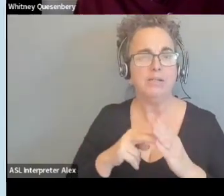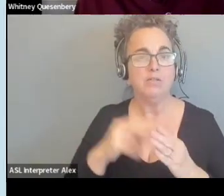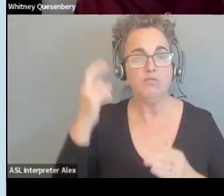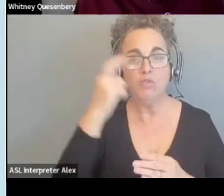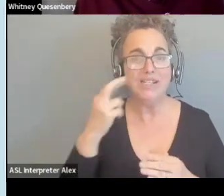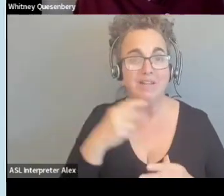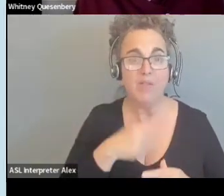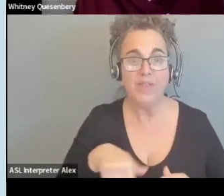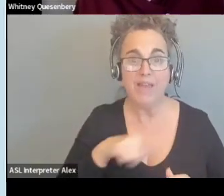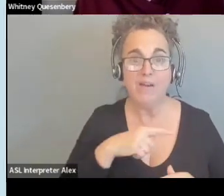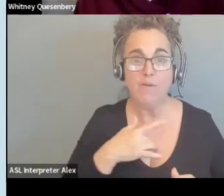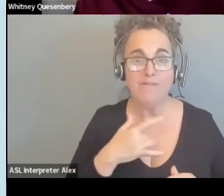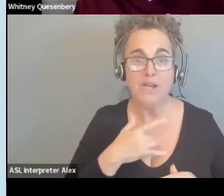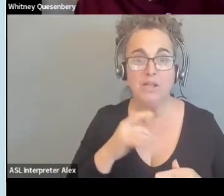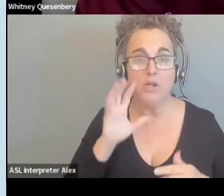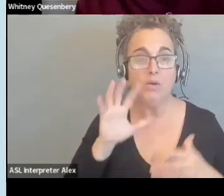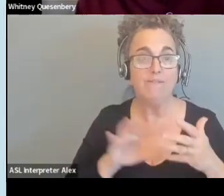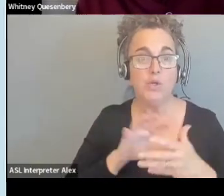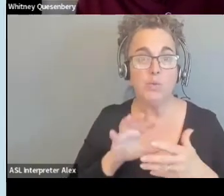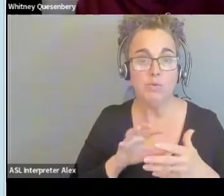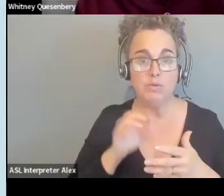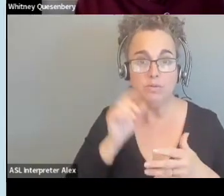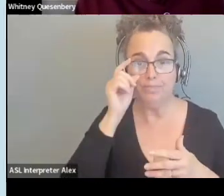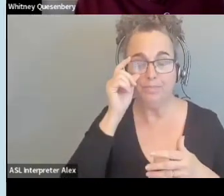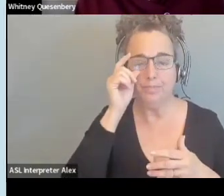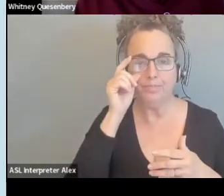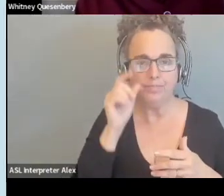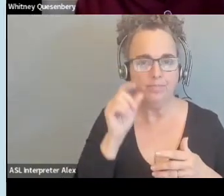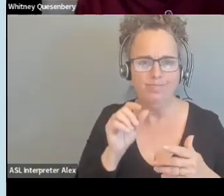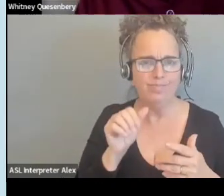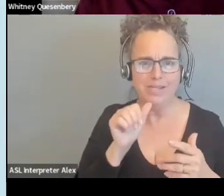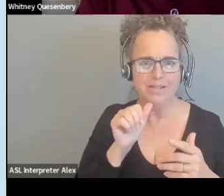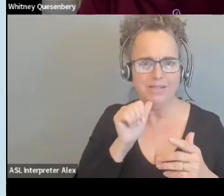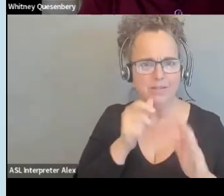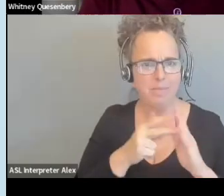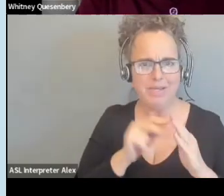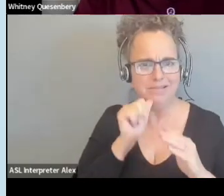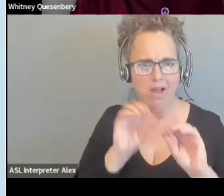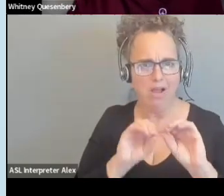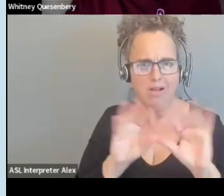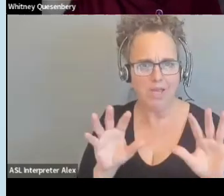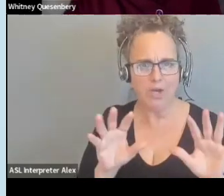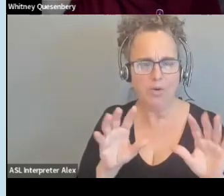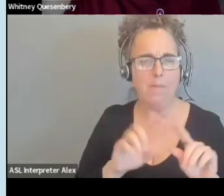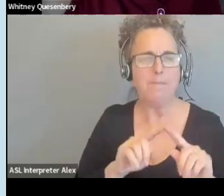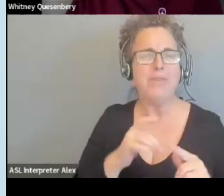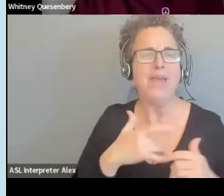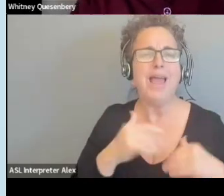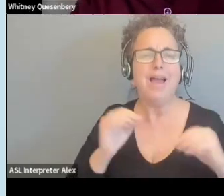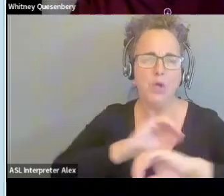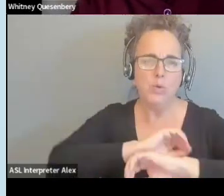because the requirement isn't clear if you understand accessibility, but because they don't have a connection between